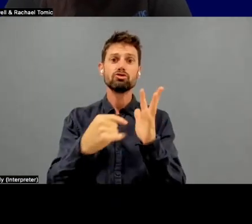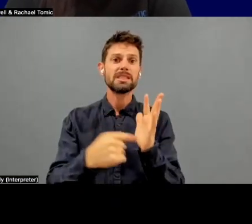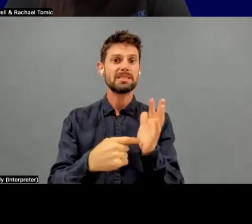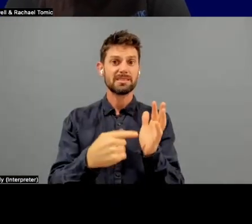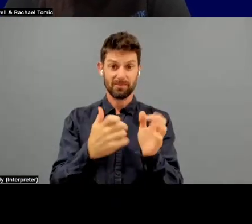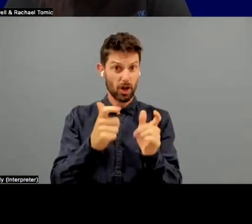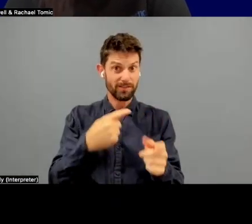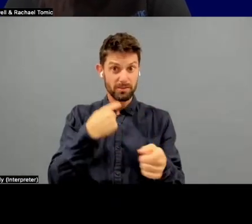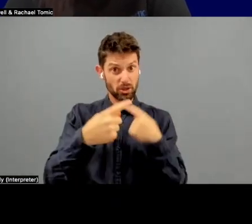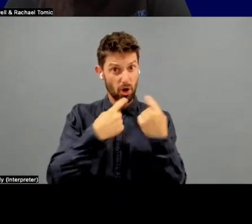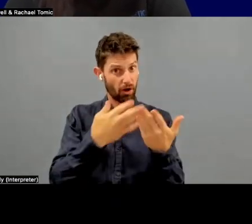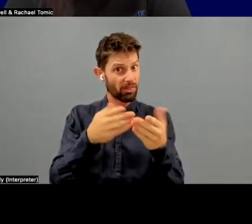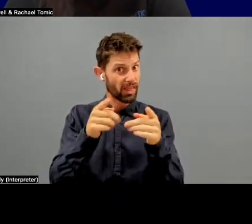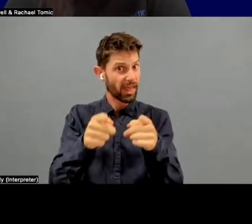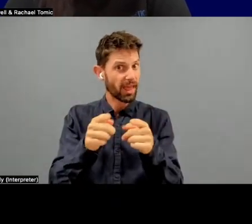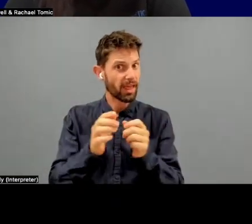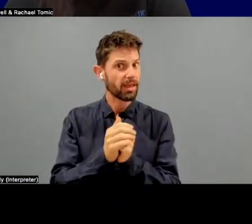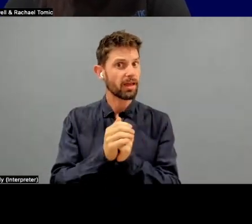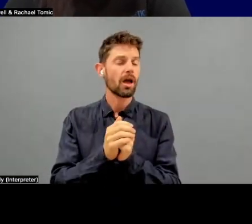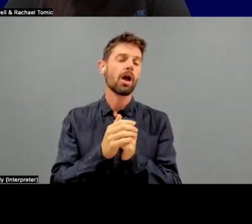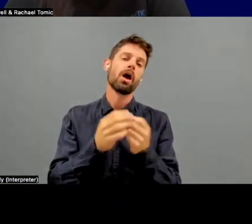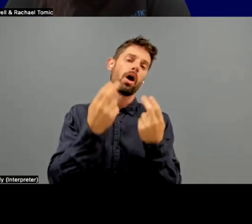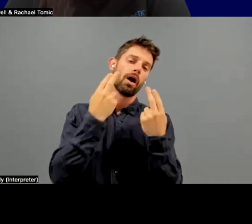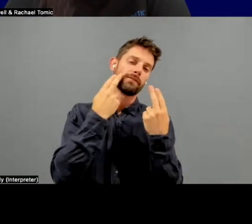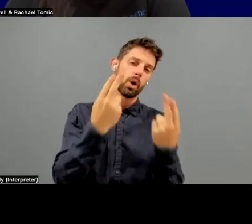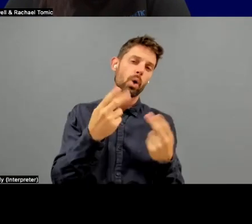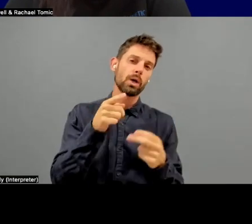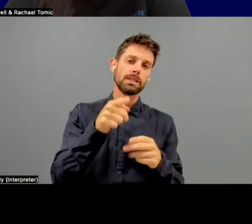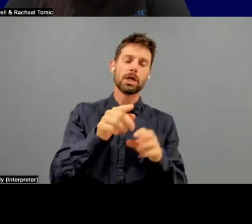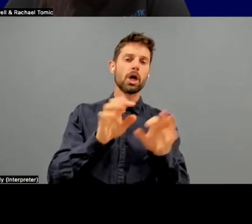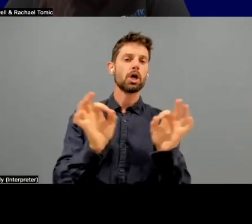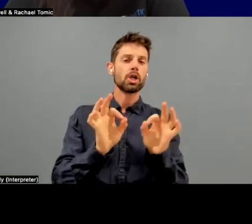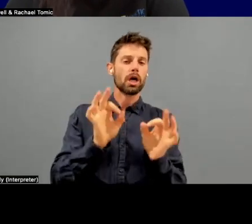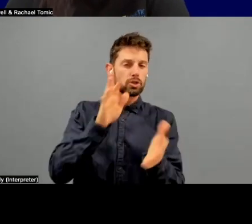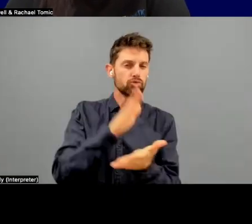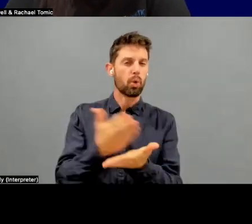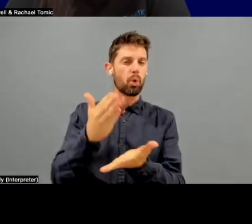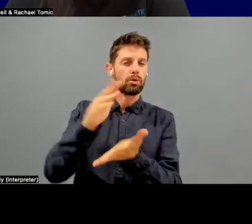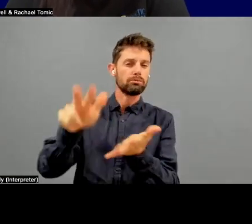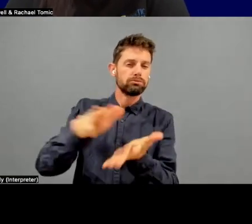obviously, not high-level peer-reviewed research articles, but if we're just building an awareness